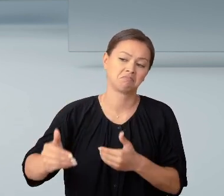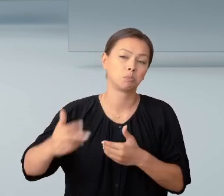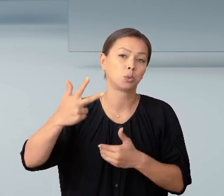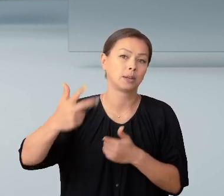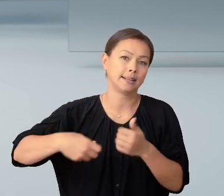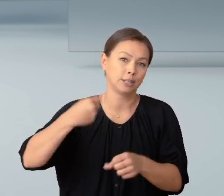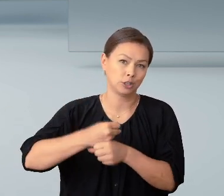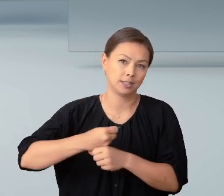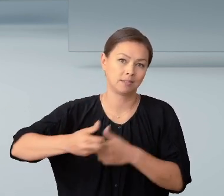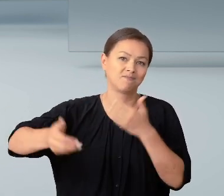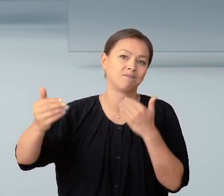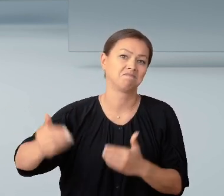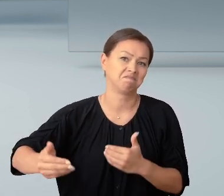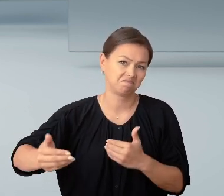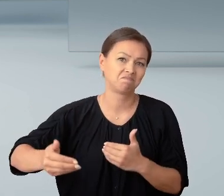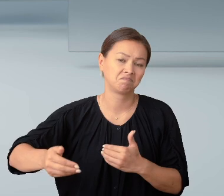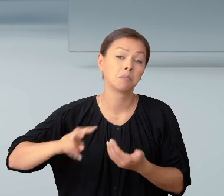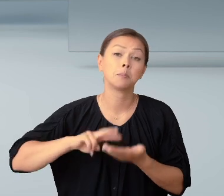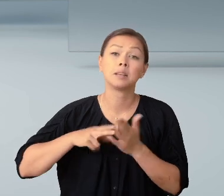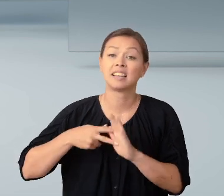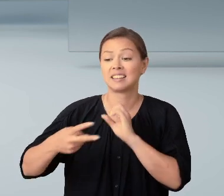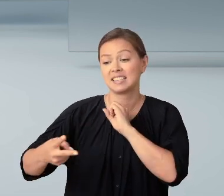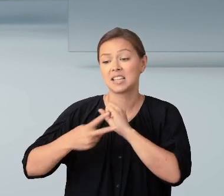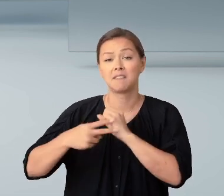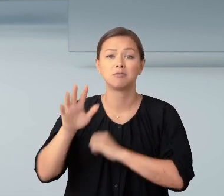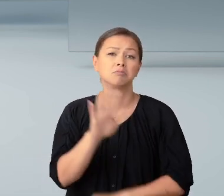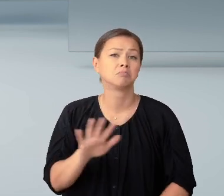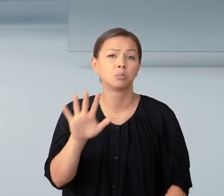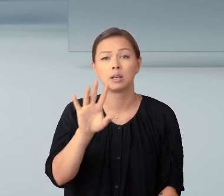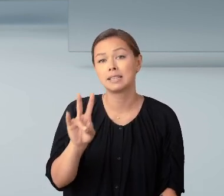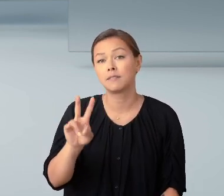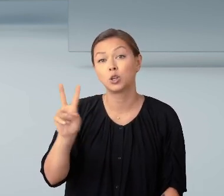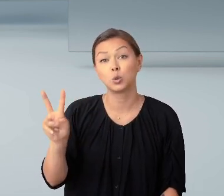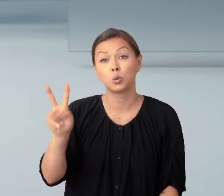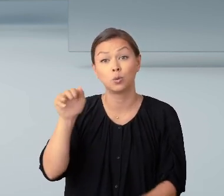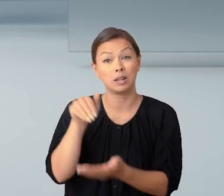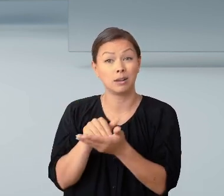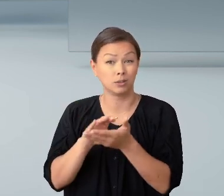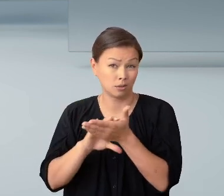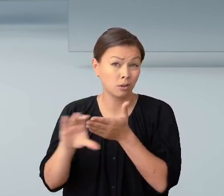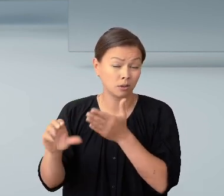of three years. They were able to save around $72k, and these